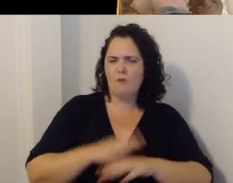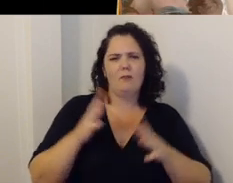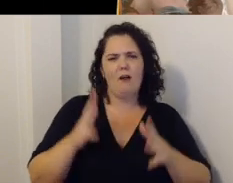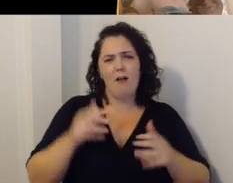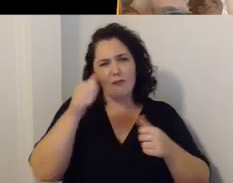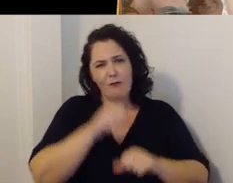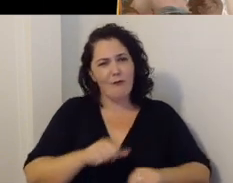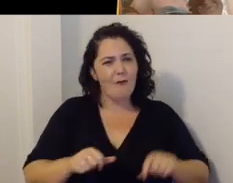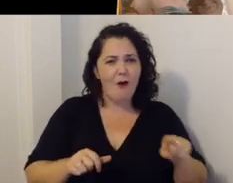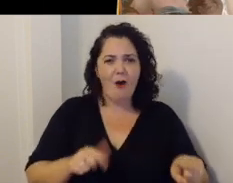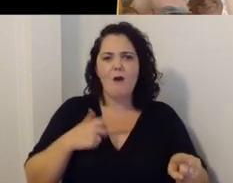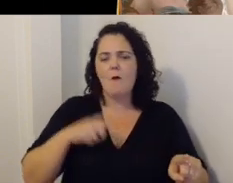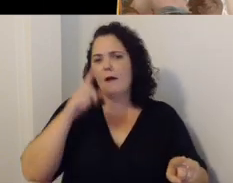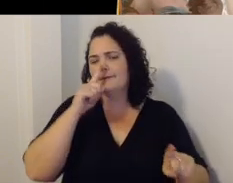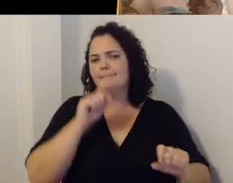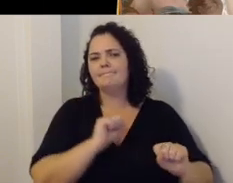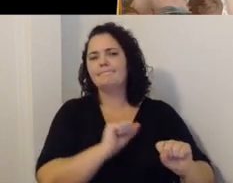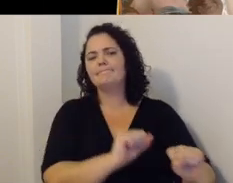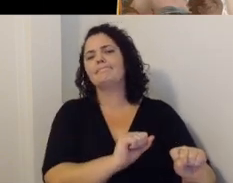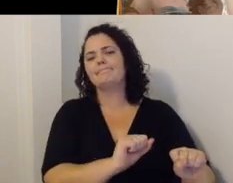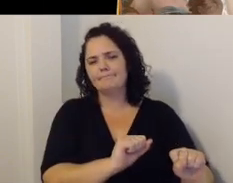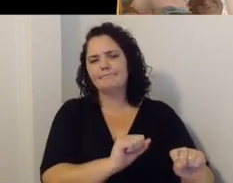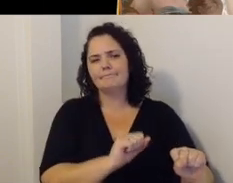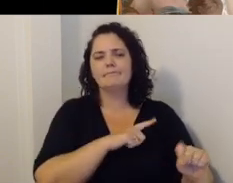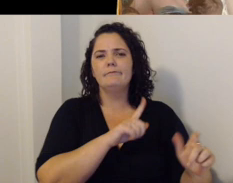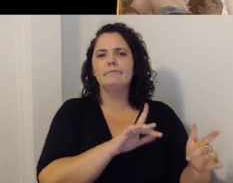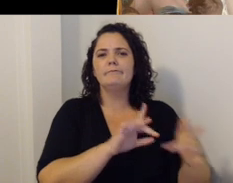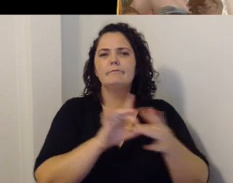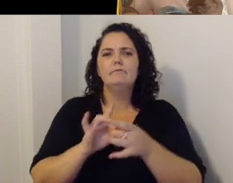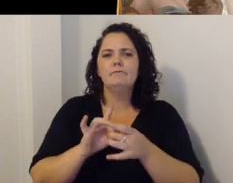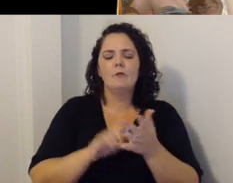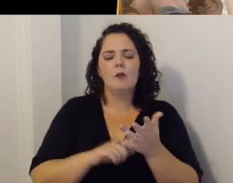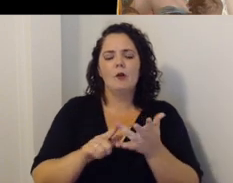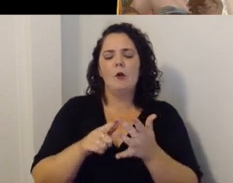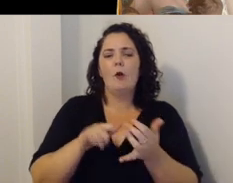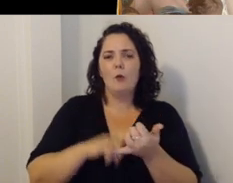because he was the favorite painter to the favorite mistress of Louis XV of France, Madame